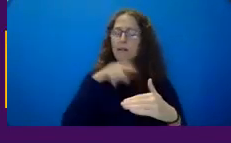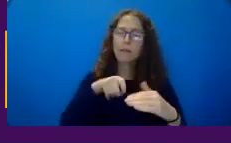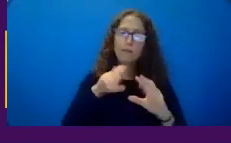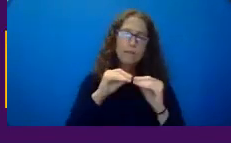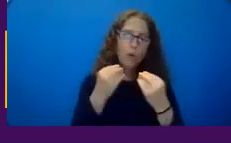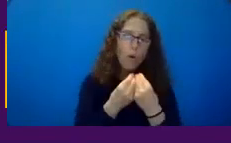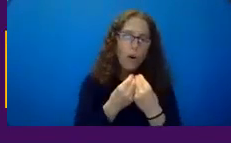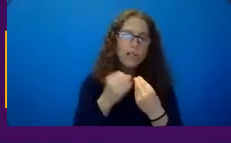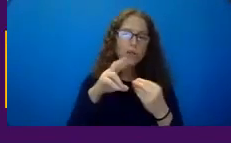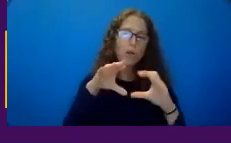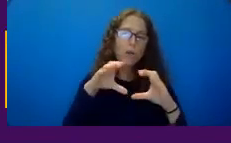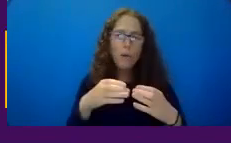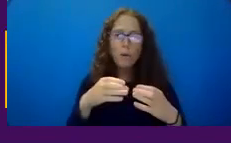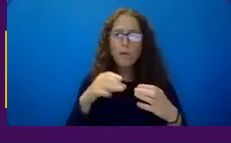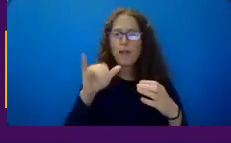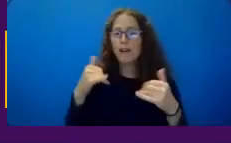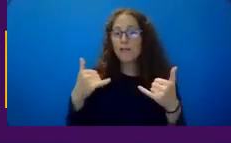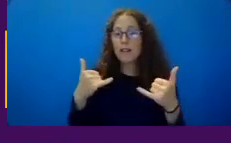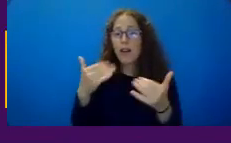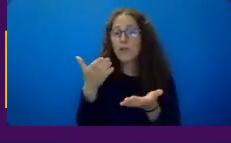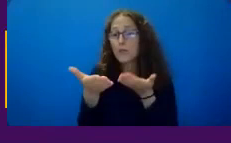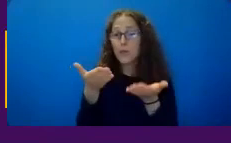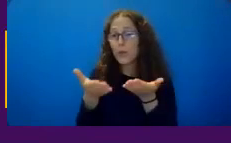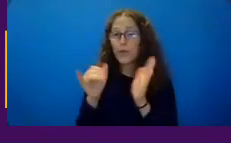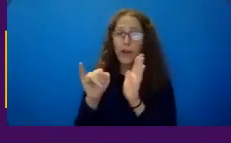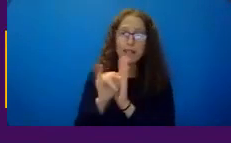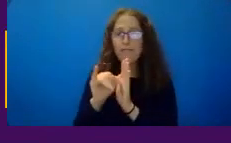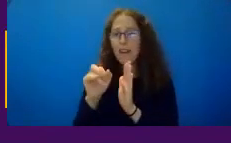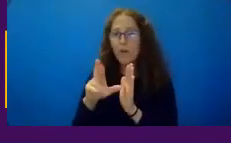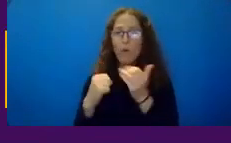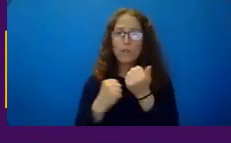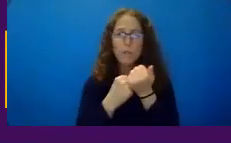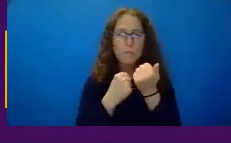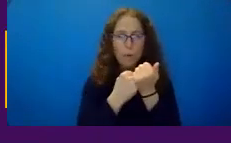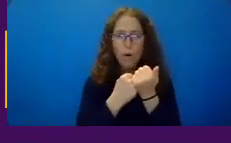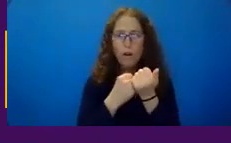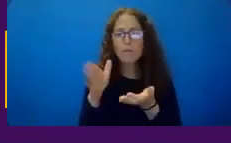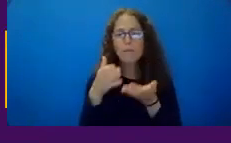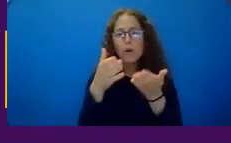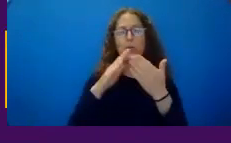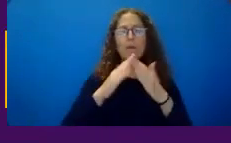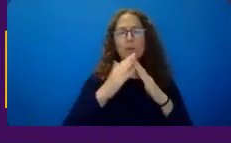VETERANS, SENIORS AND HUMAN SERVICES LEVY RFP, APPLICANTS MUST FOLLOW MINIMUM QUALIFICATIONS